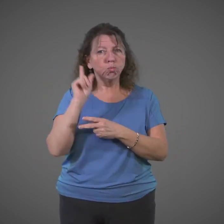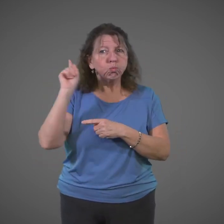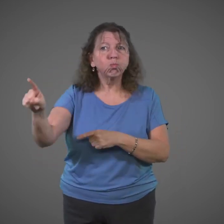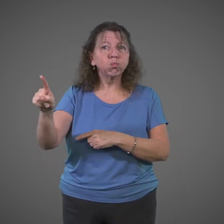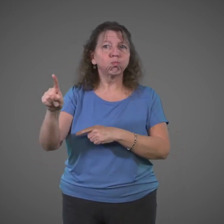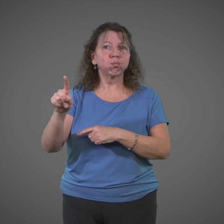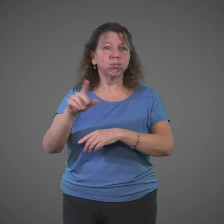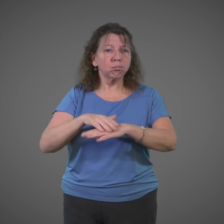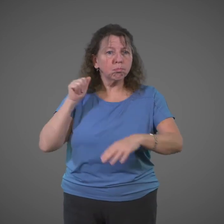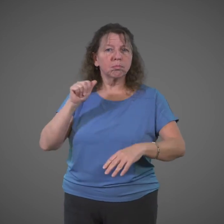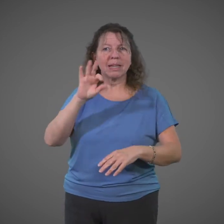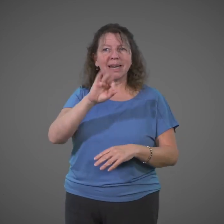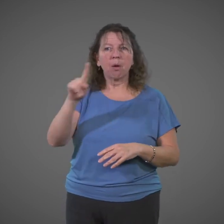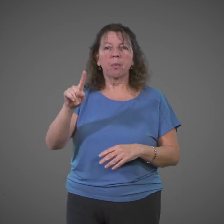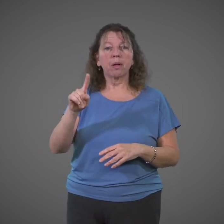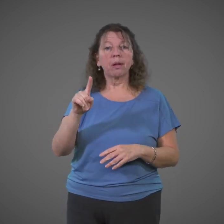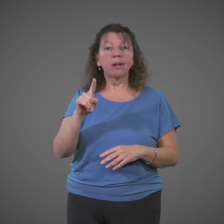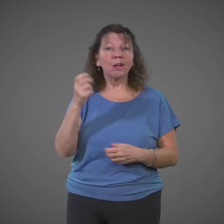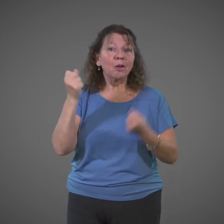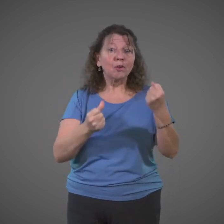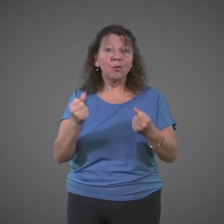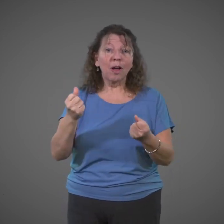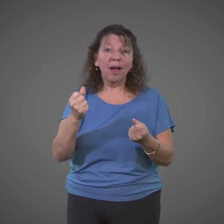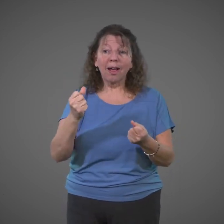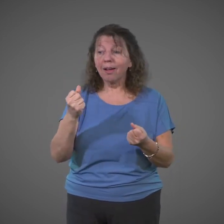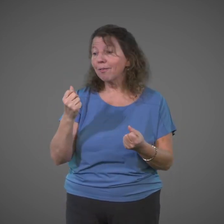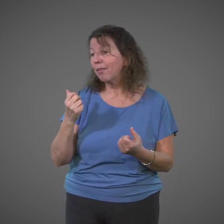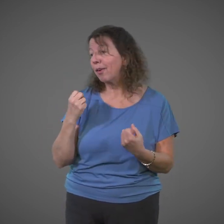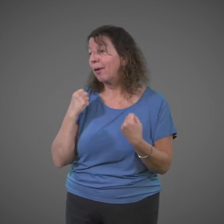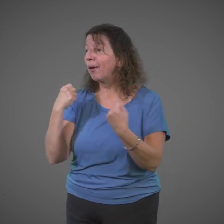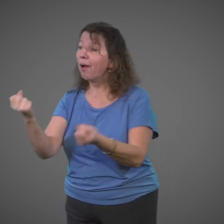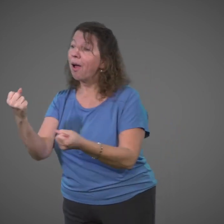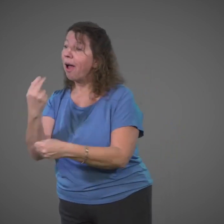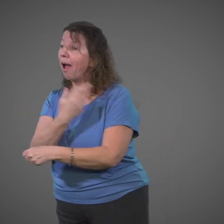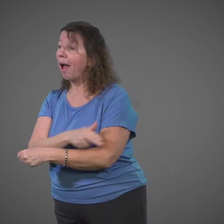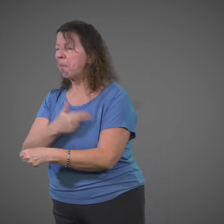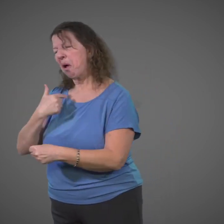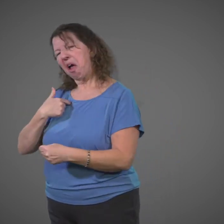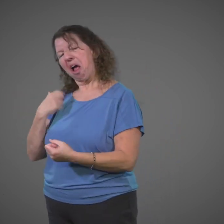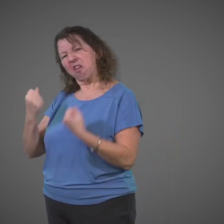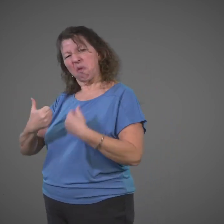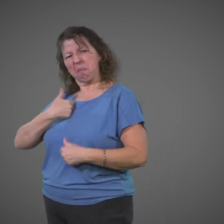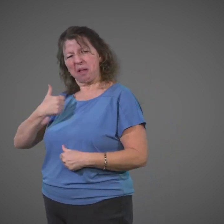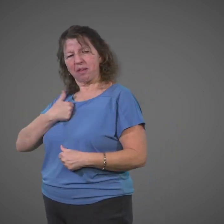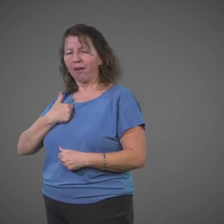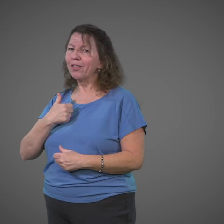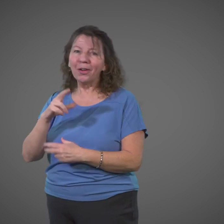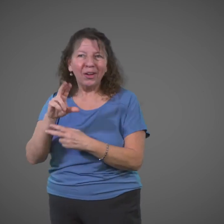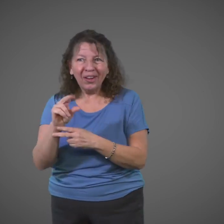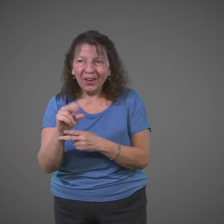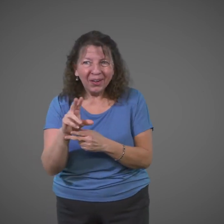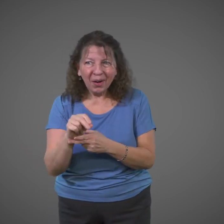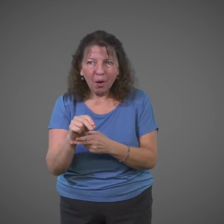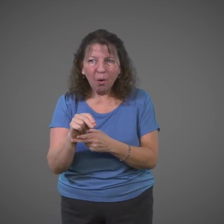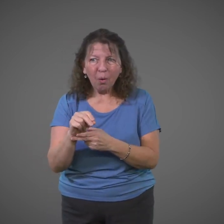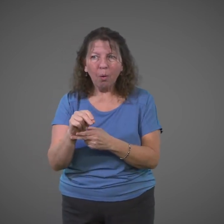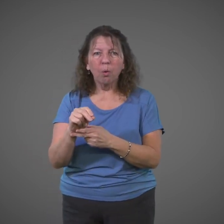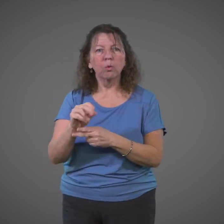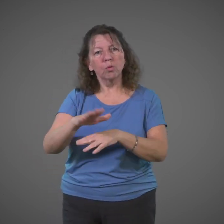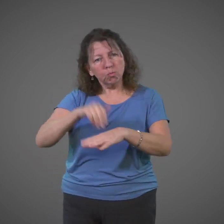Don't drive yourself, even if you think you can do it.